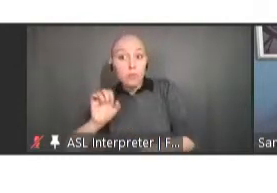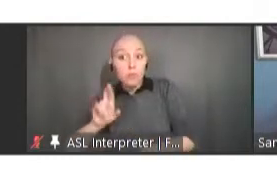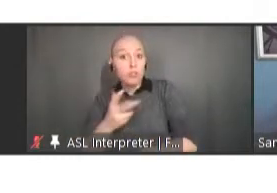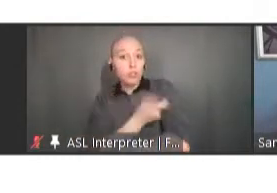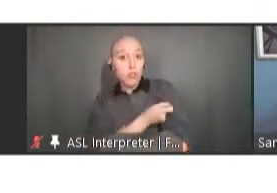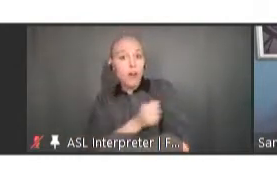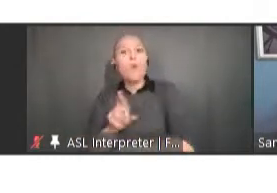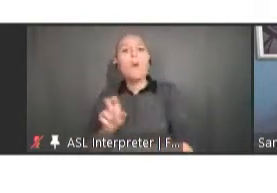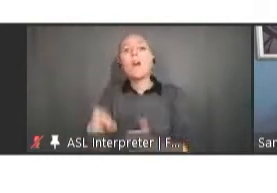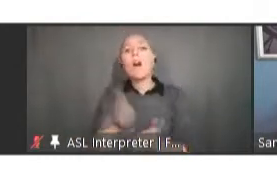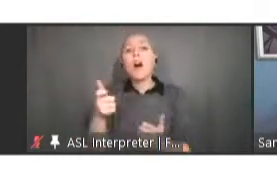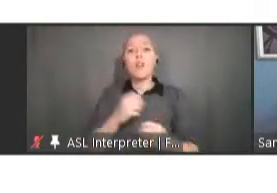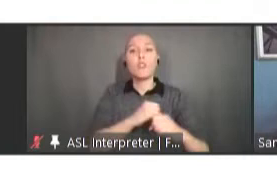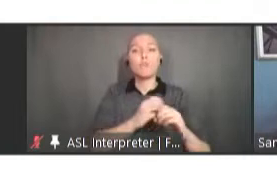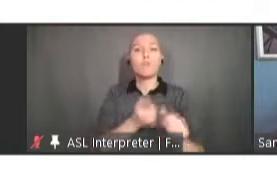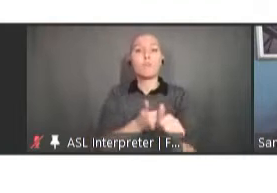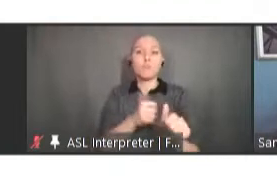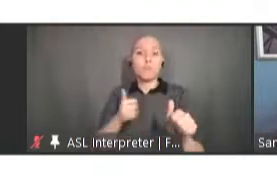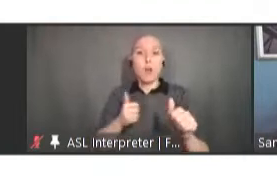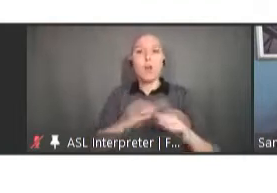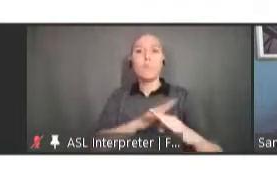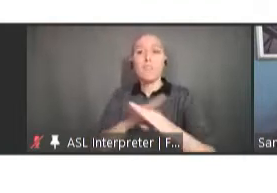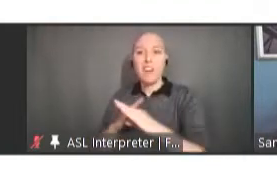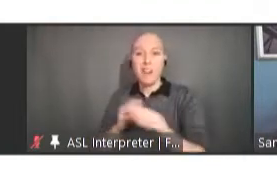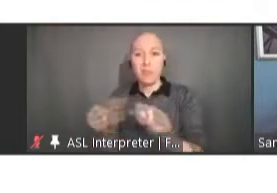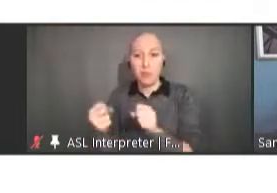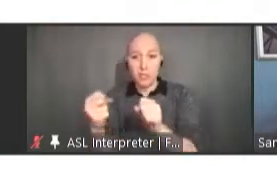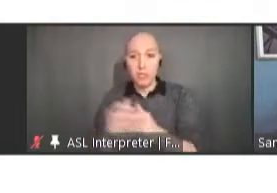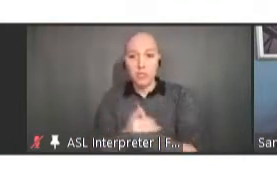may even provide answers for the questions that we struggle with every day.